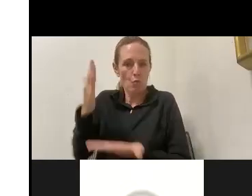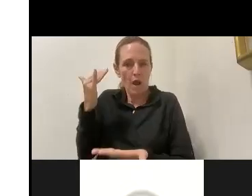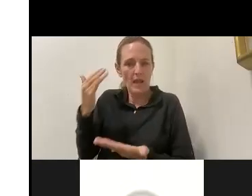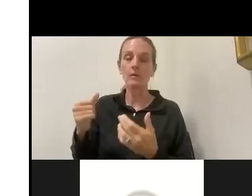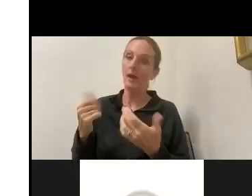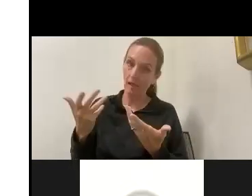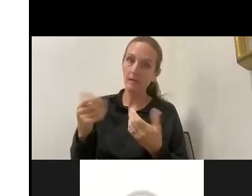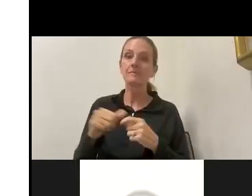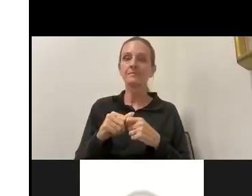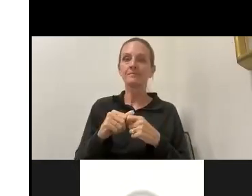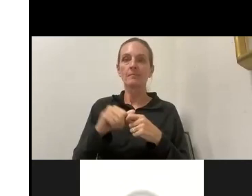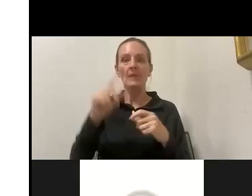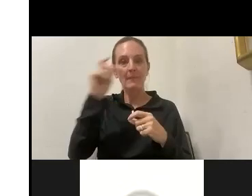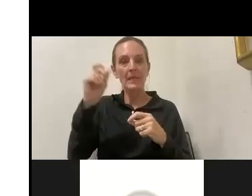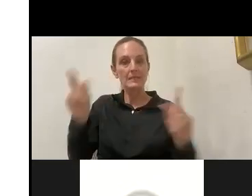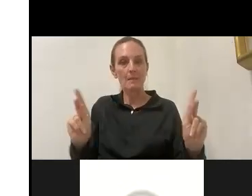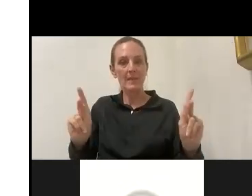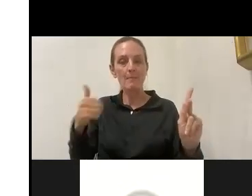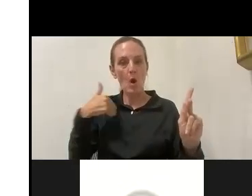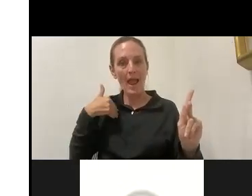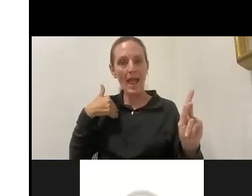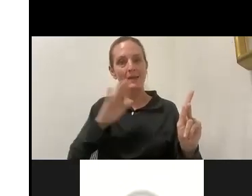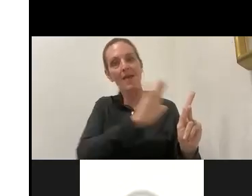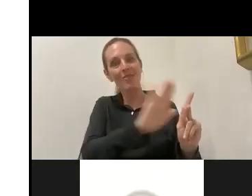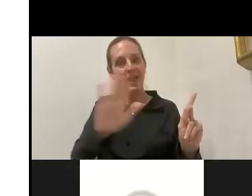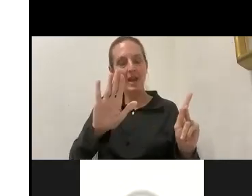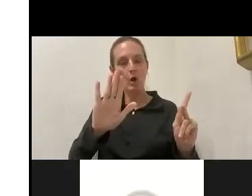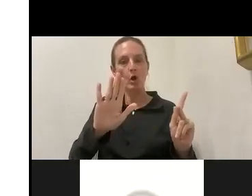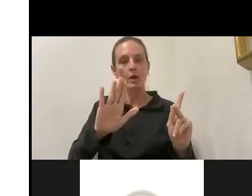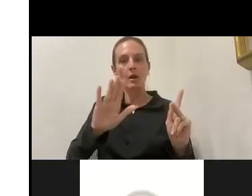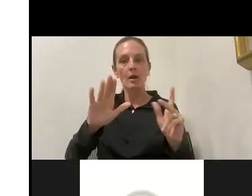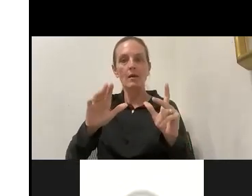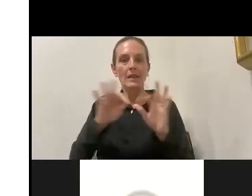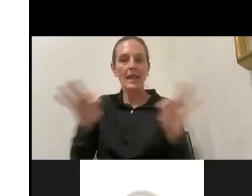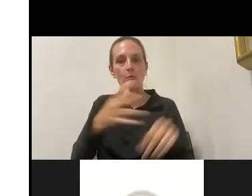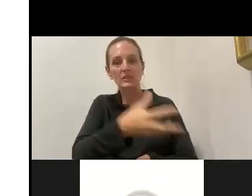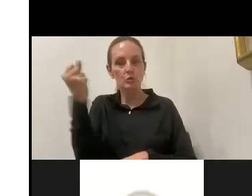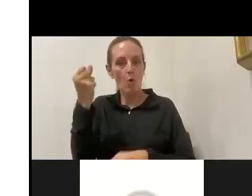people had their language taken from them and developed a distrust in the educational system.